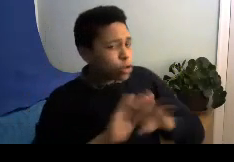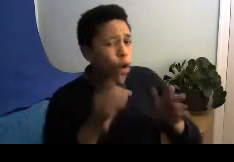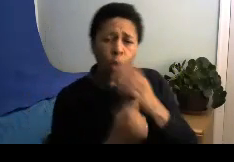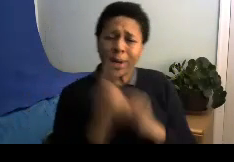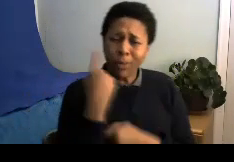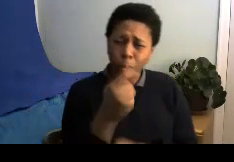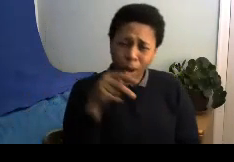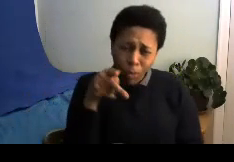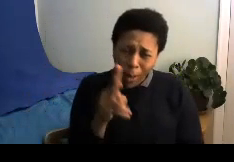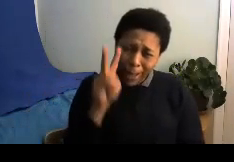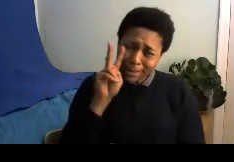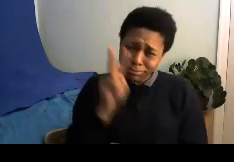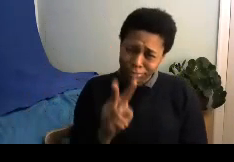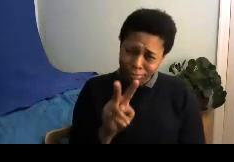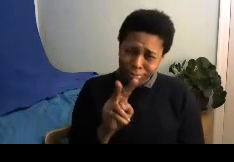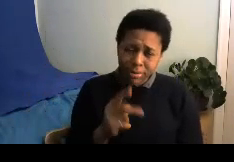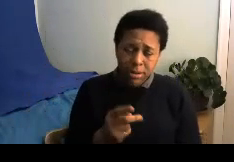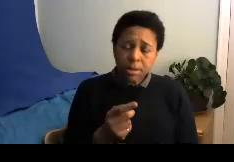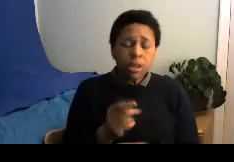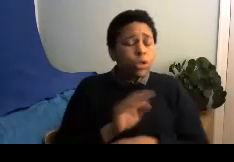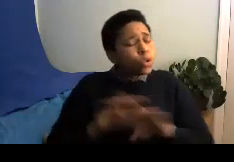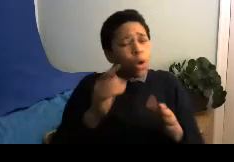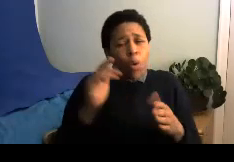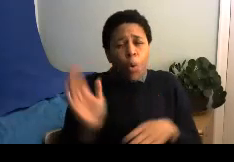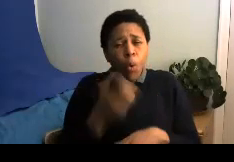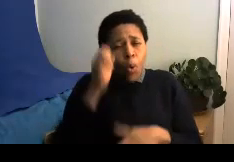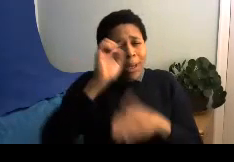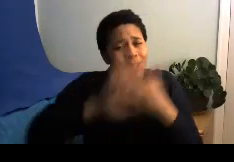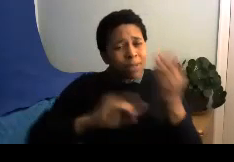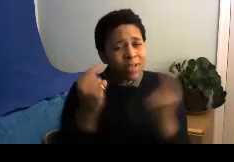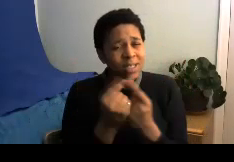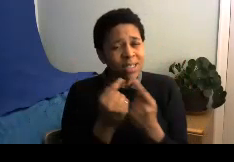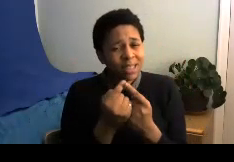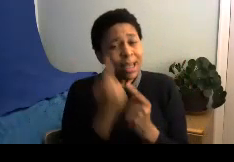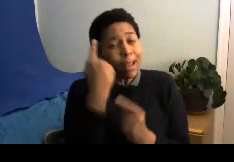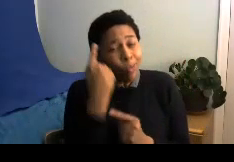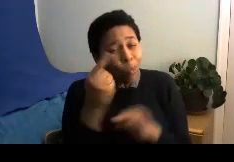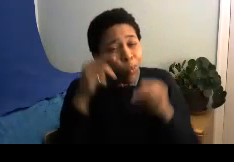that experiences in one way. And so it's just really important